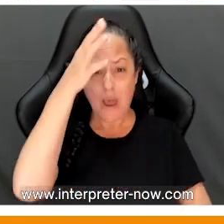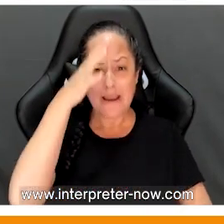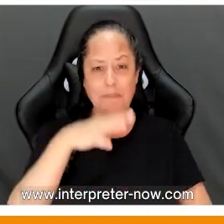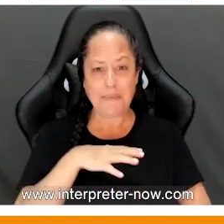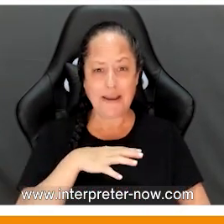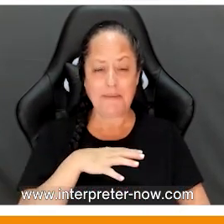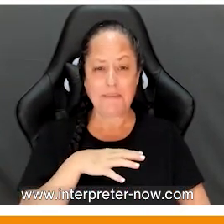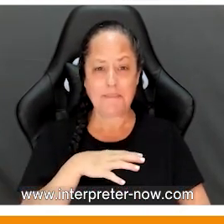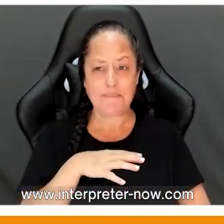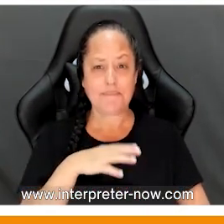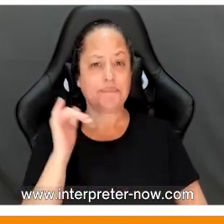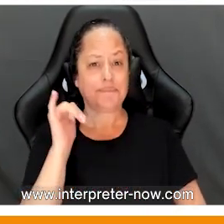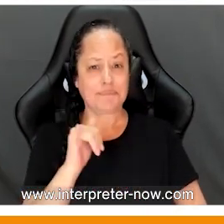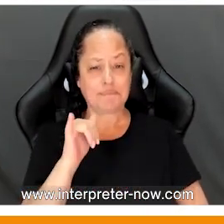man.